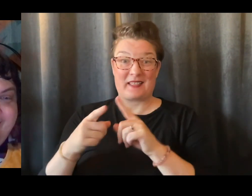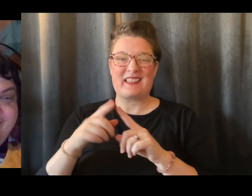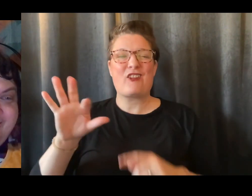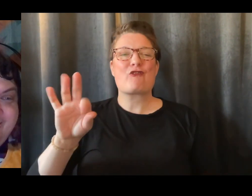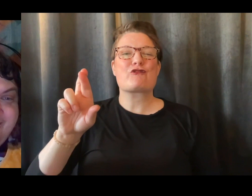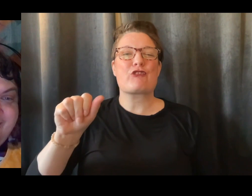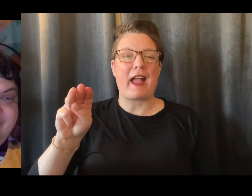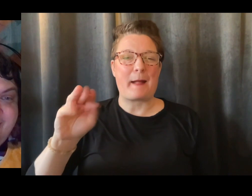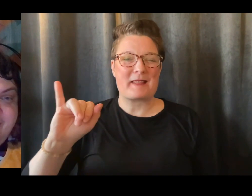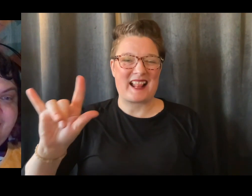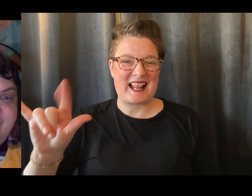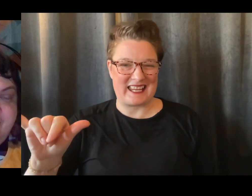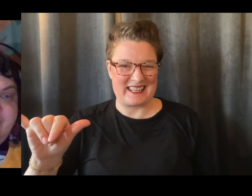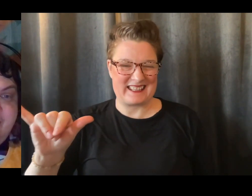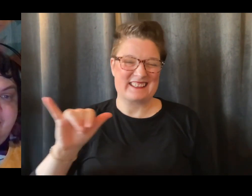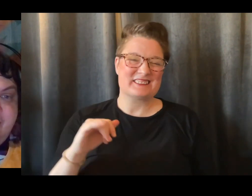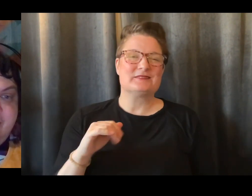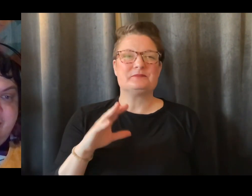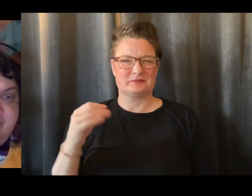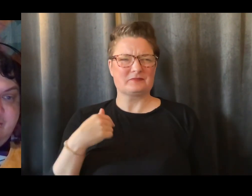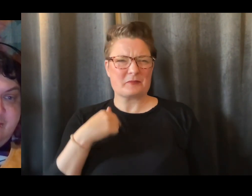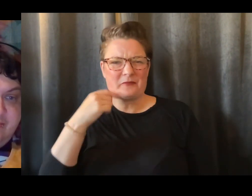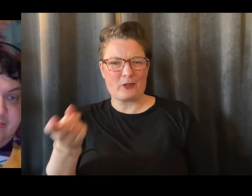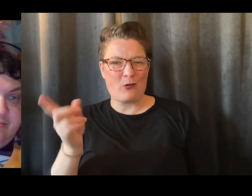I was saying to Rebekah that it was one of the first times that I hung out